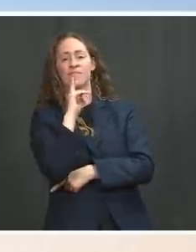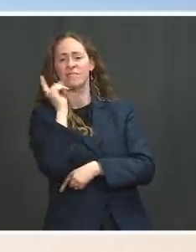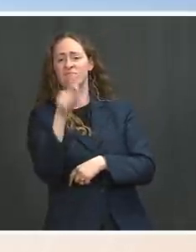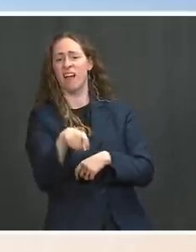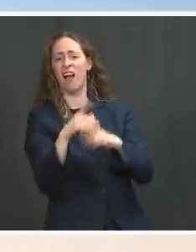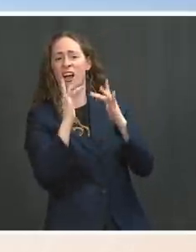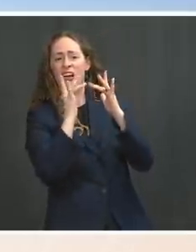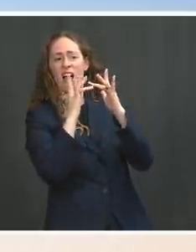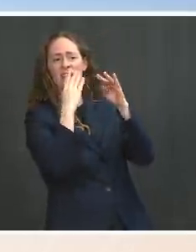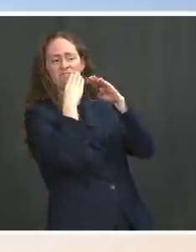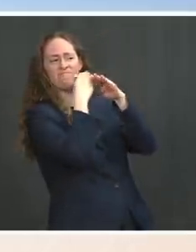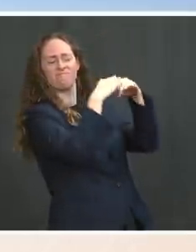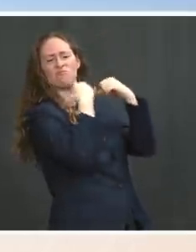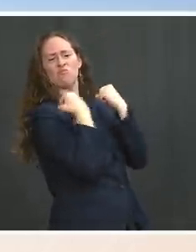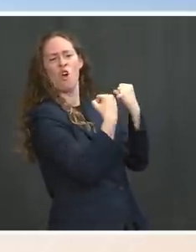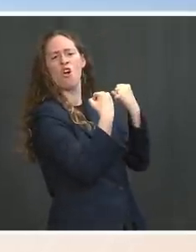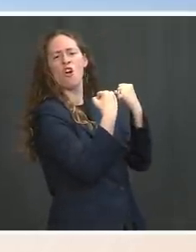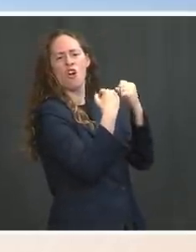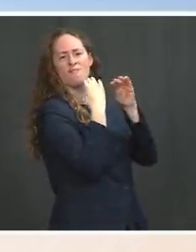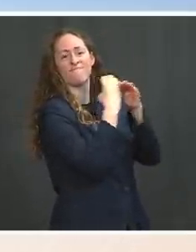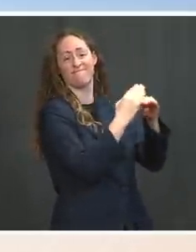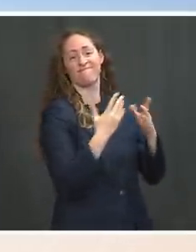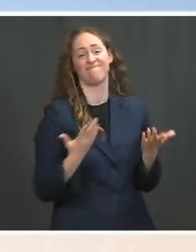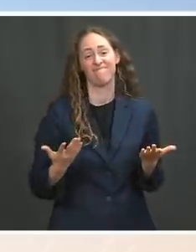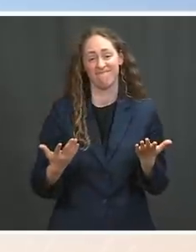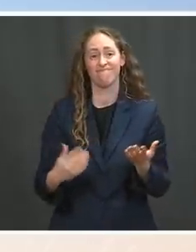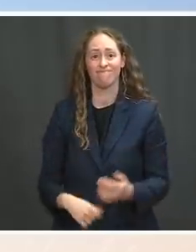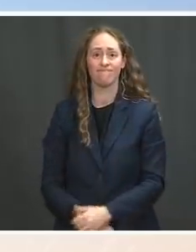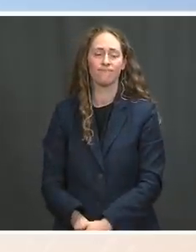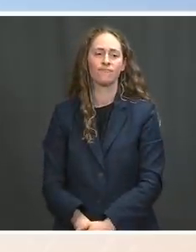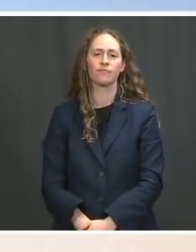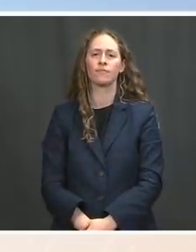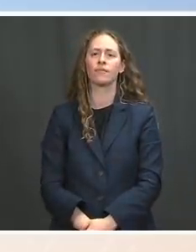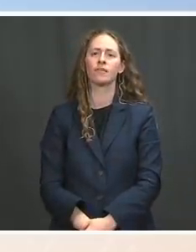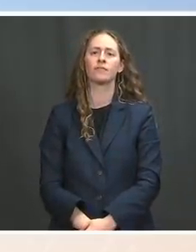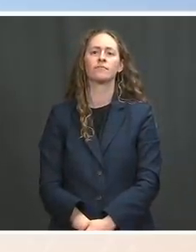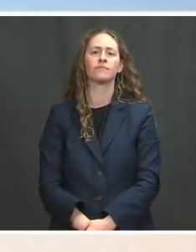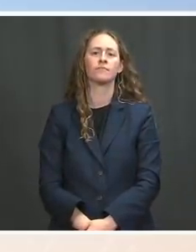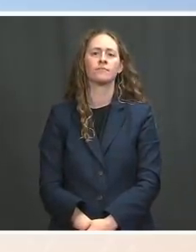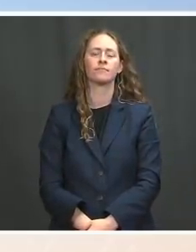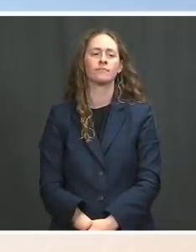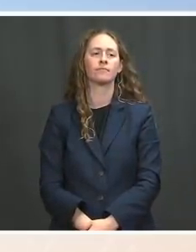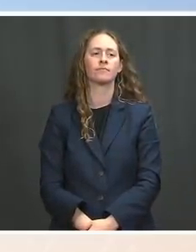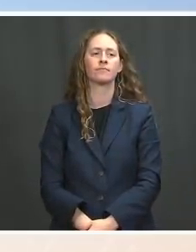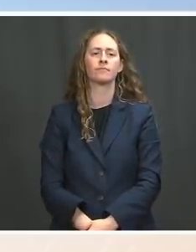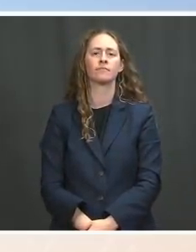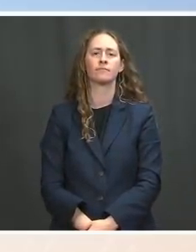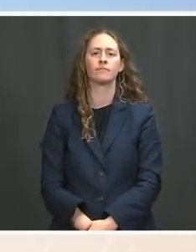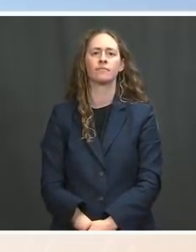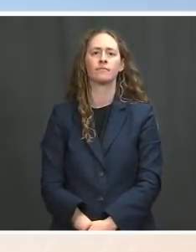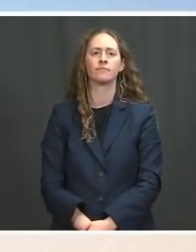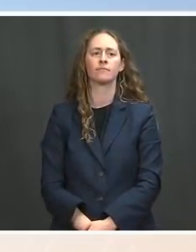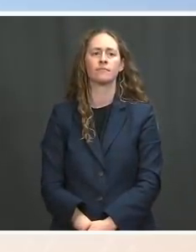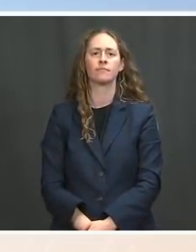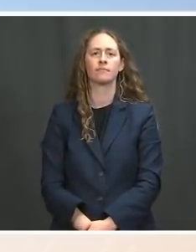Go ahead, Steven. >> The Press: Thank you. Secretary Buttigieg, this is Wednesday today. We're talking about potentially a weekend restoration,